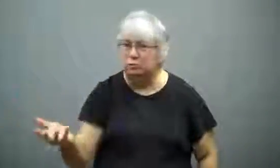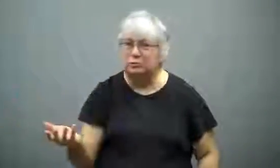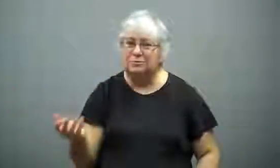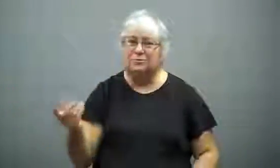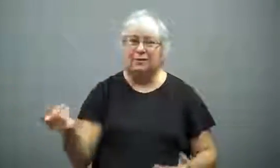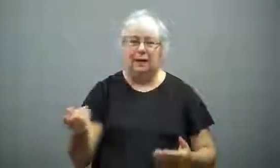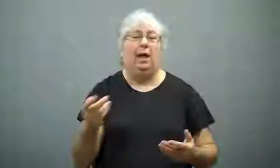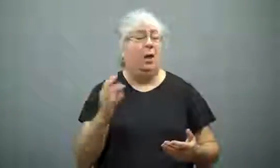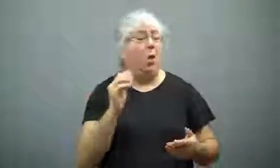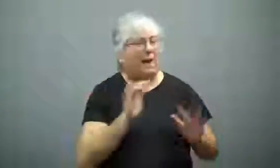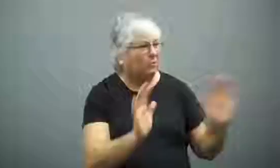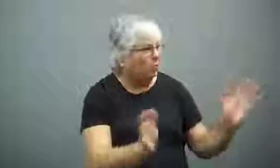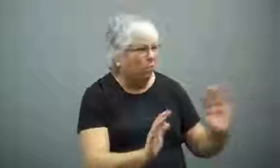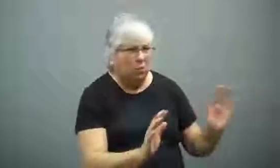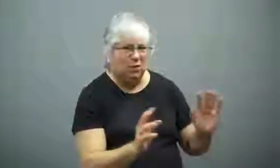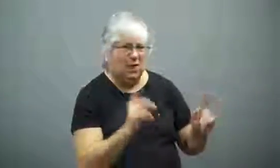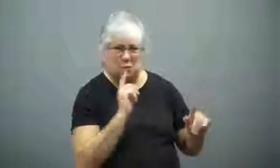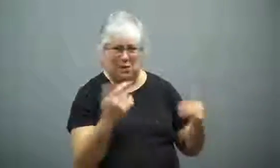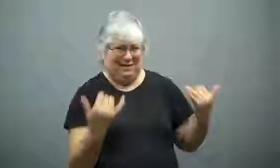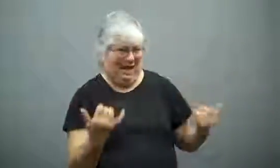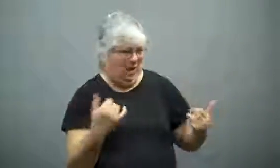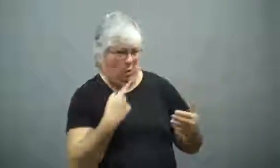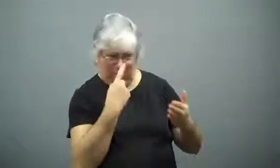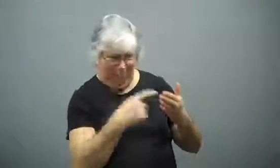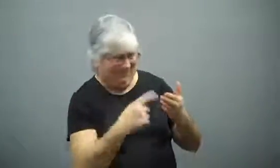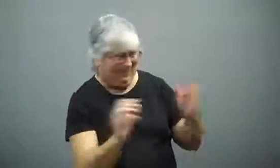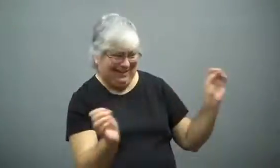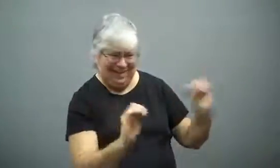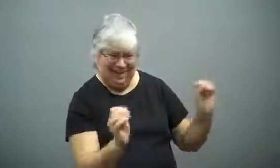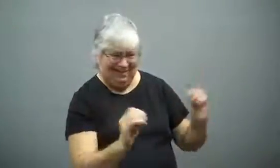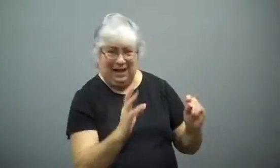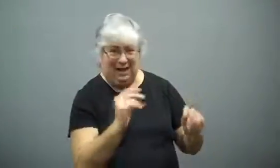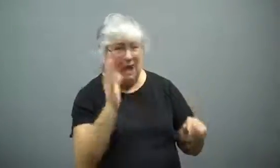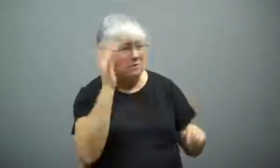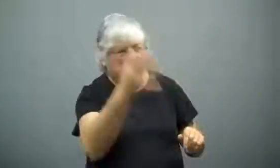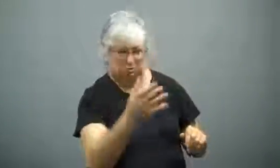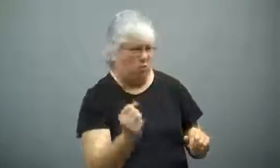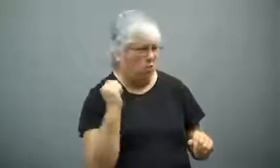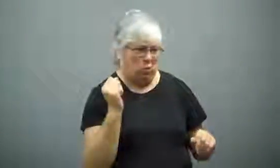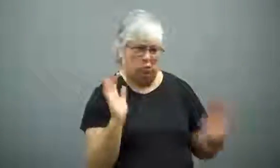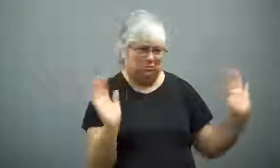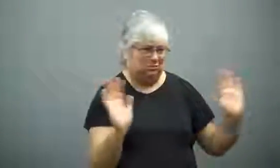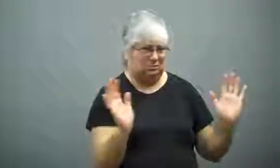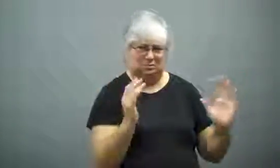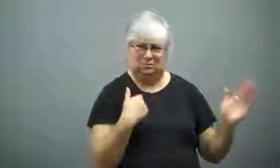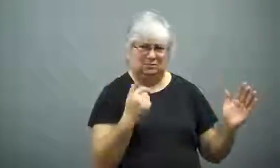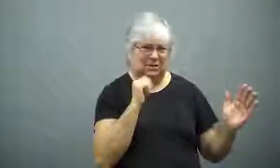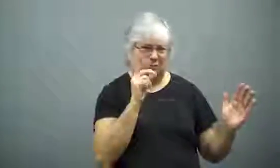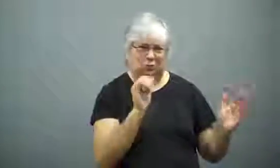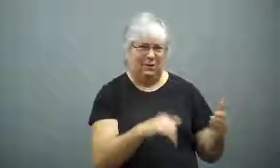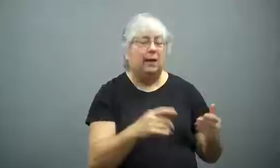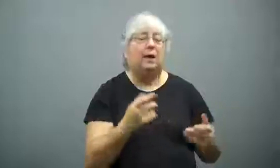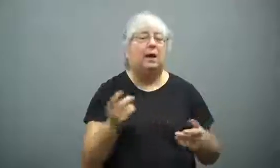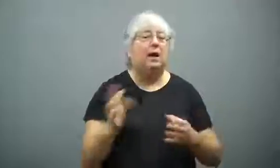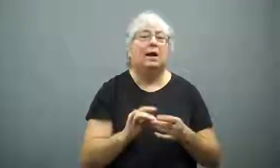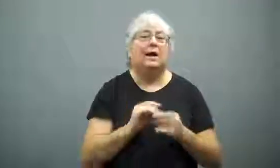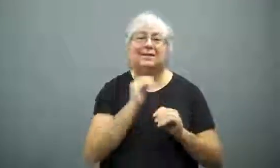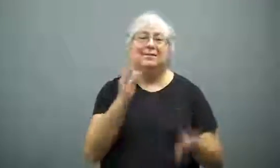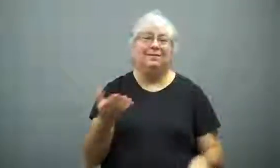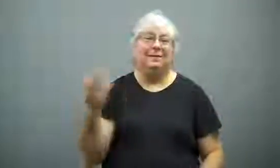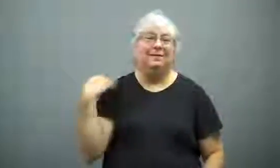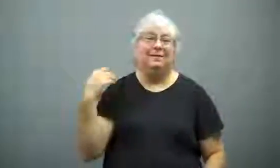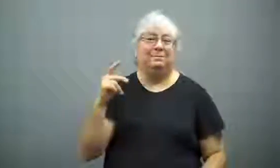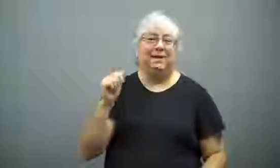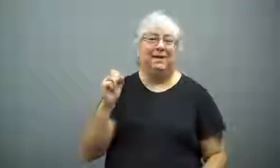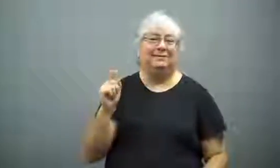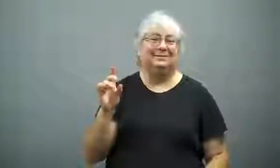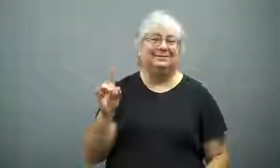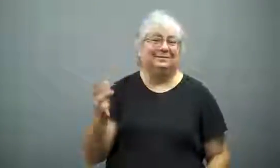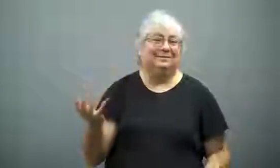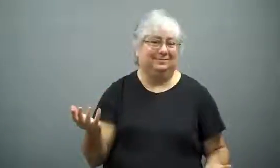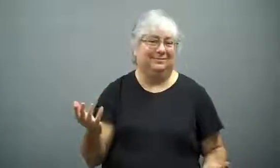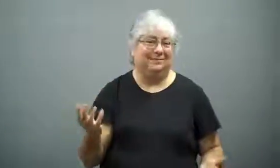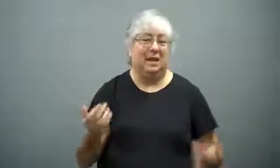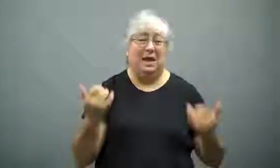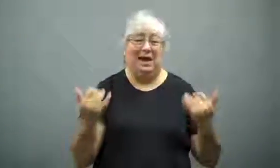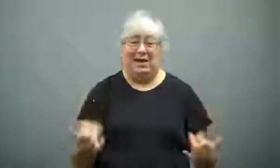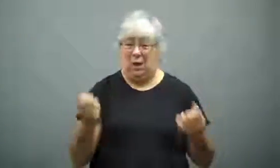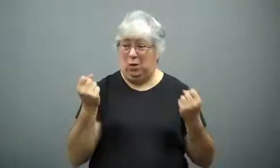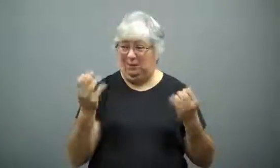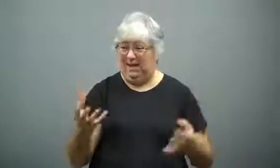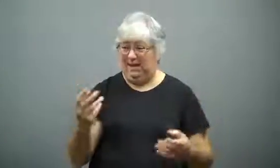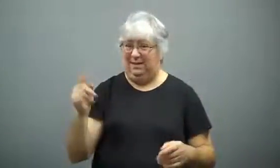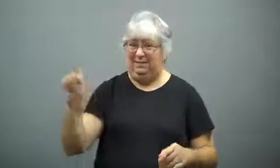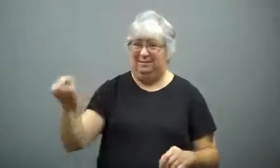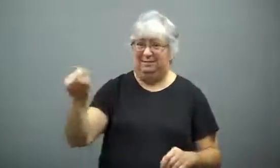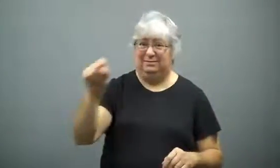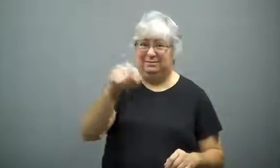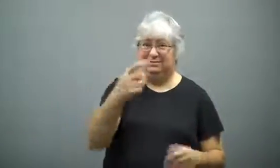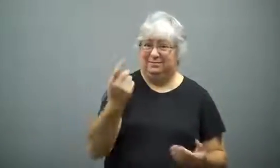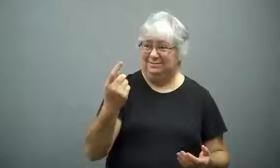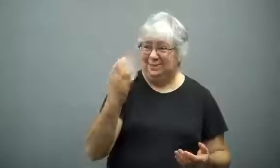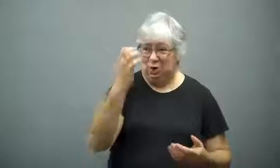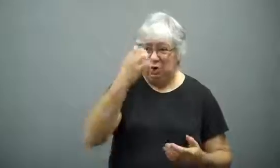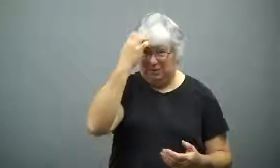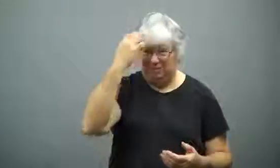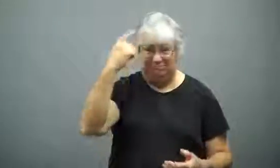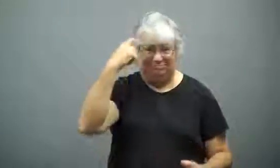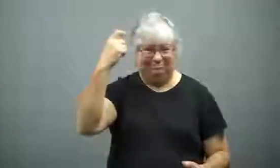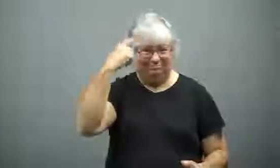He assured her the US was not listening in on her phone and would not.